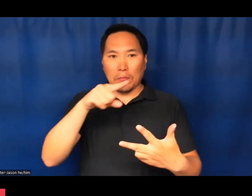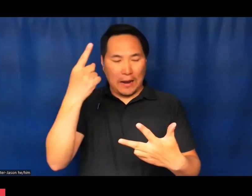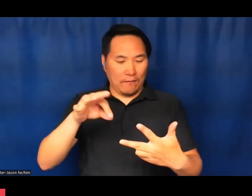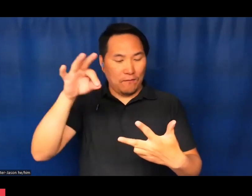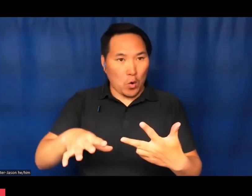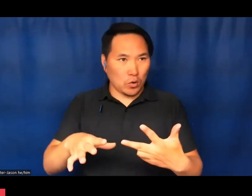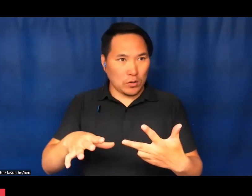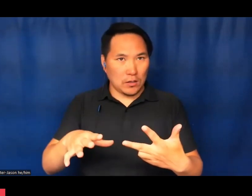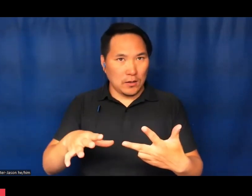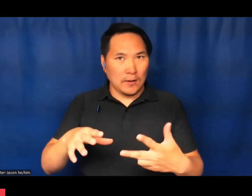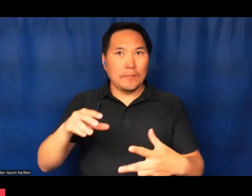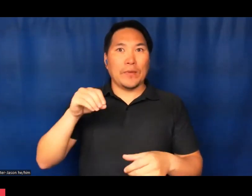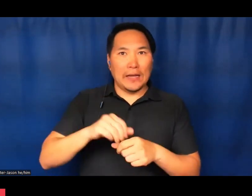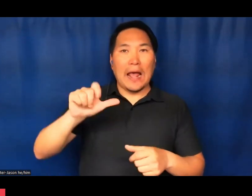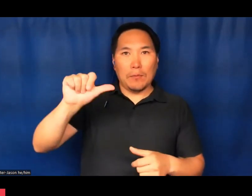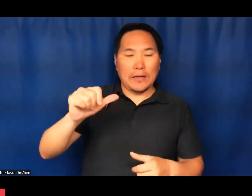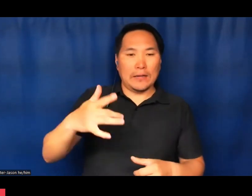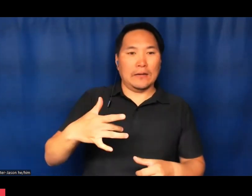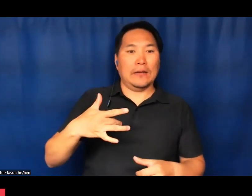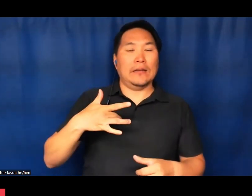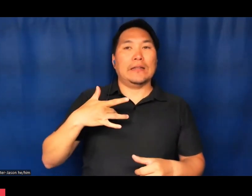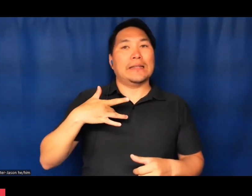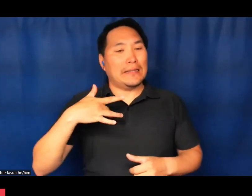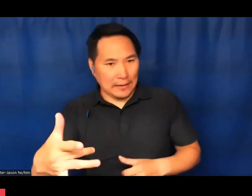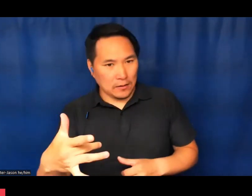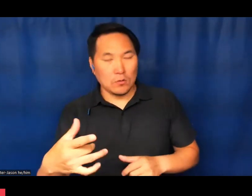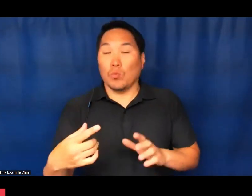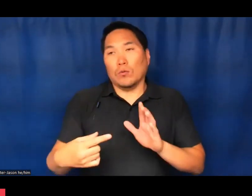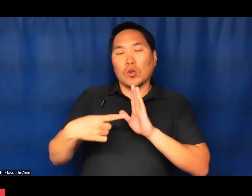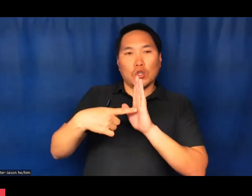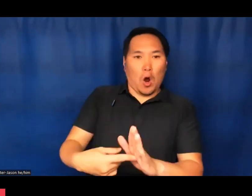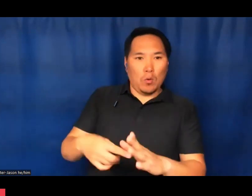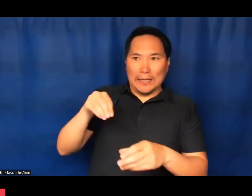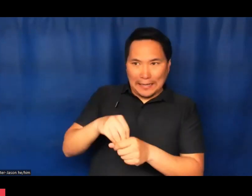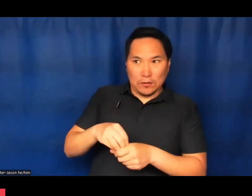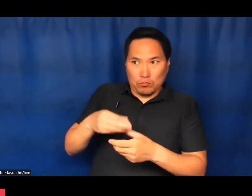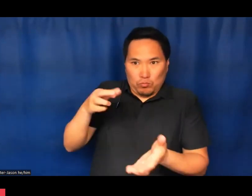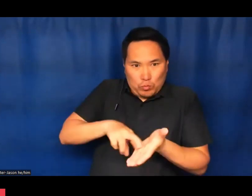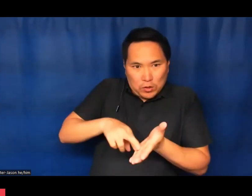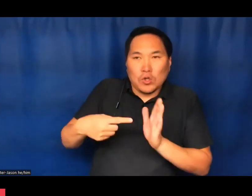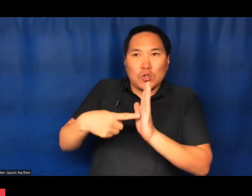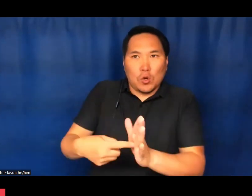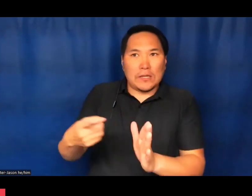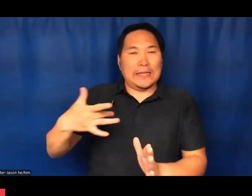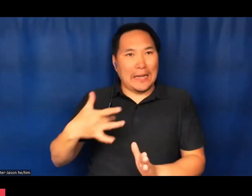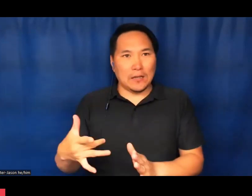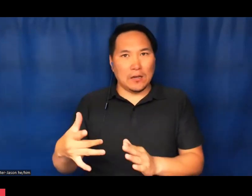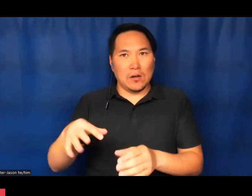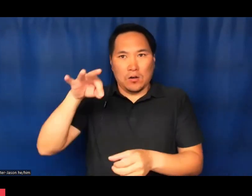vote cohesively, the voting partners shown by empirical analysis shows they vote similarly to each other.